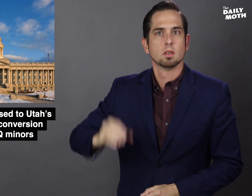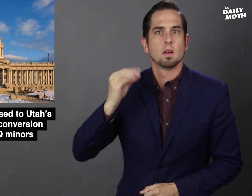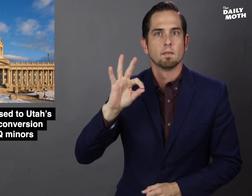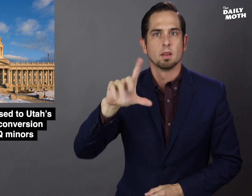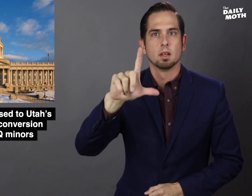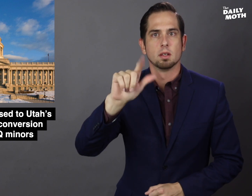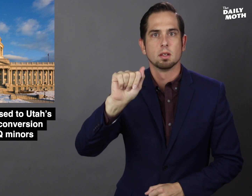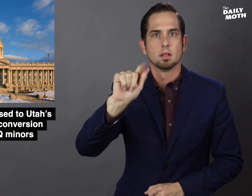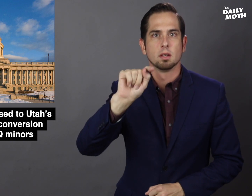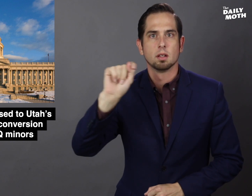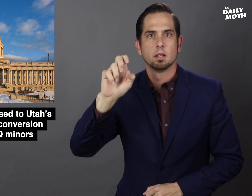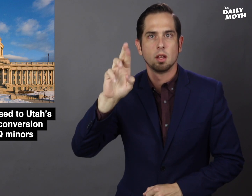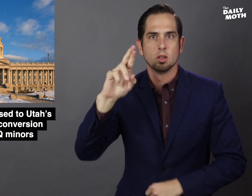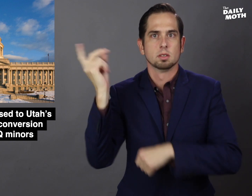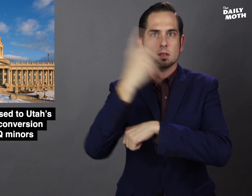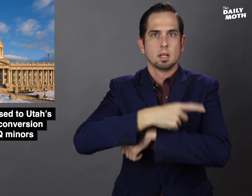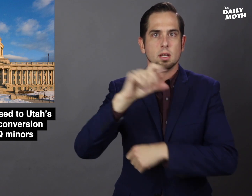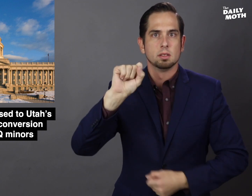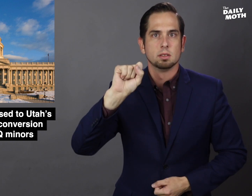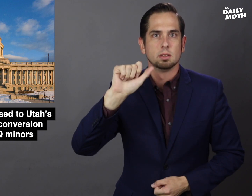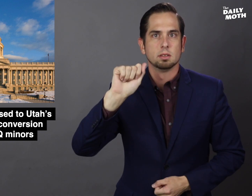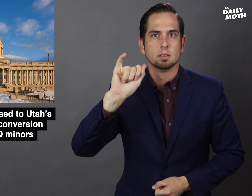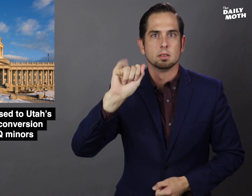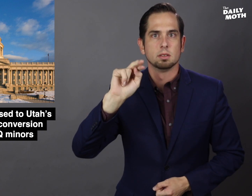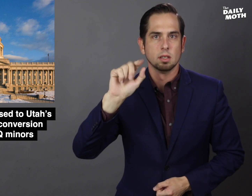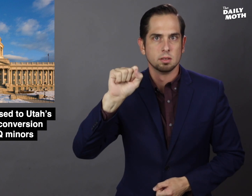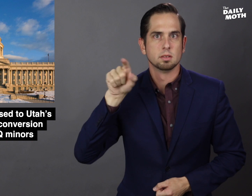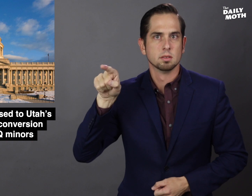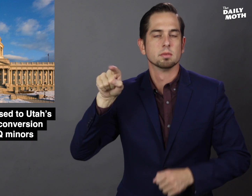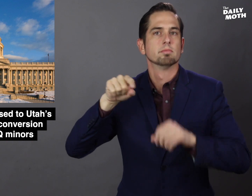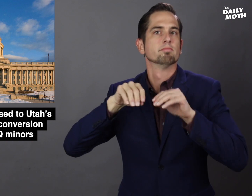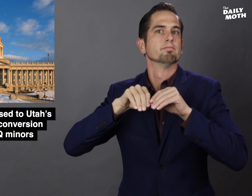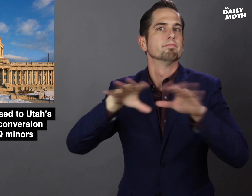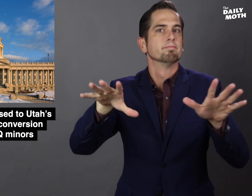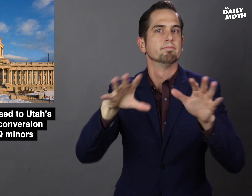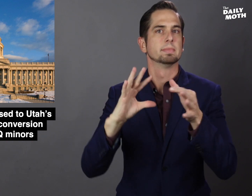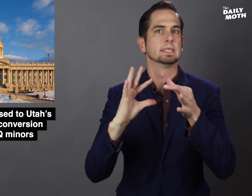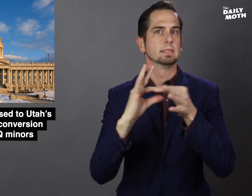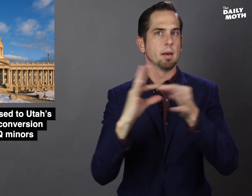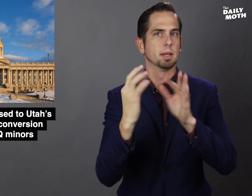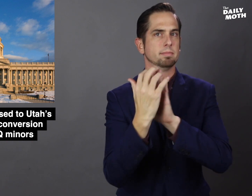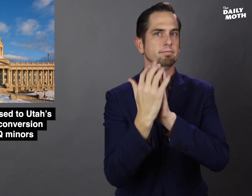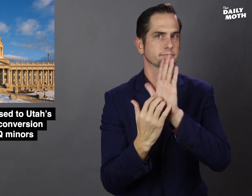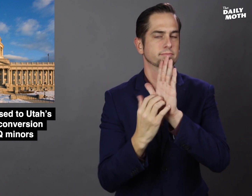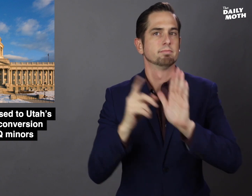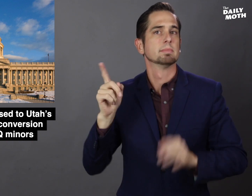of Latter-day Saints issued a statement saying